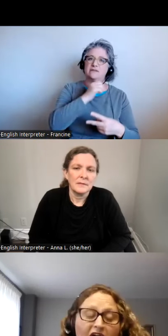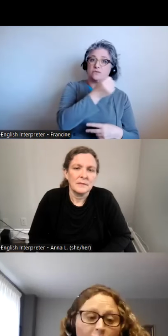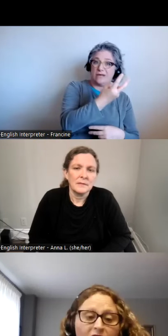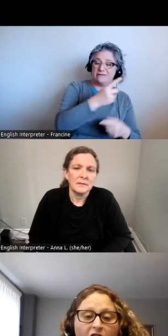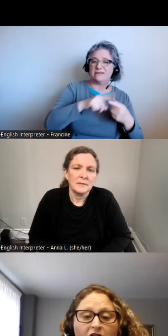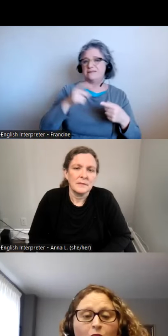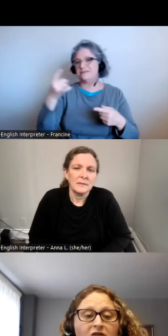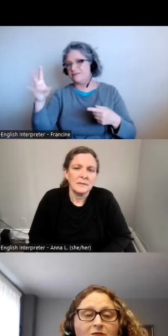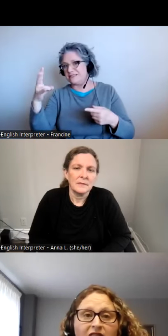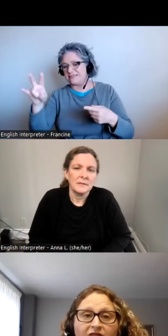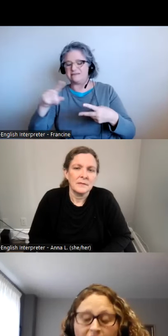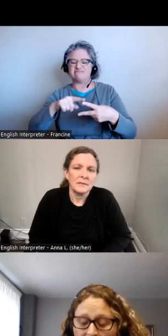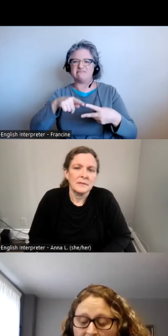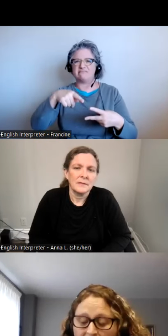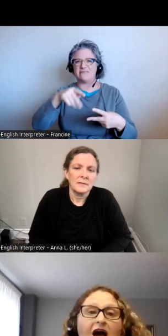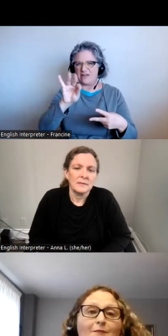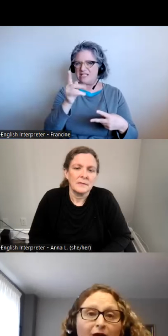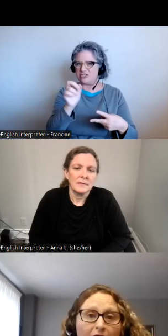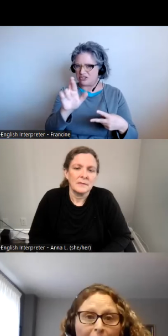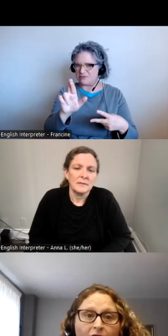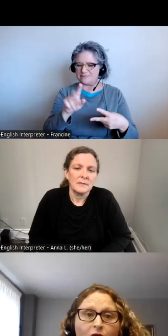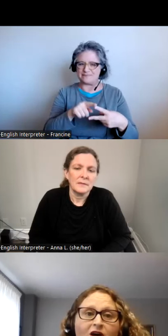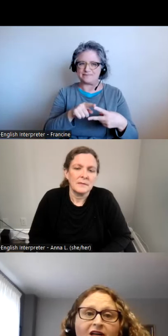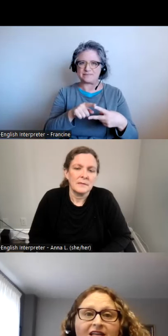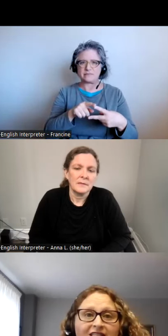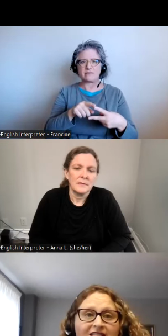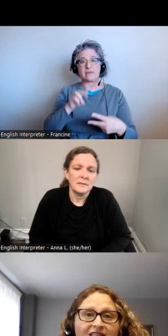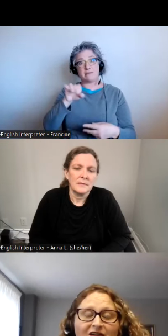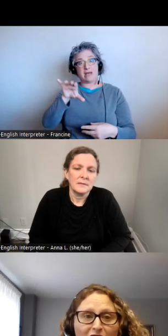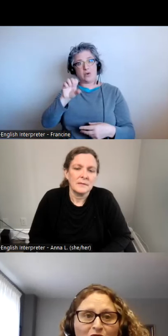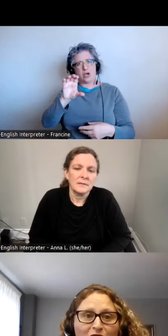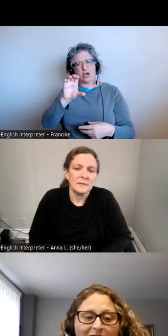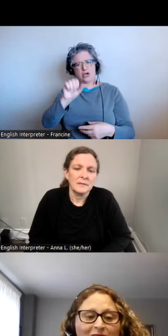they chose to make Pfizer the preferred vaccine for the 12